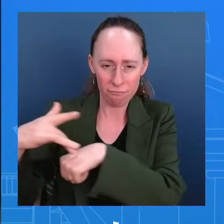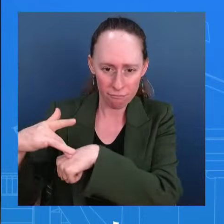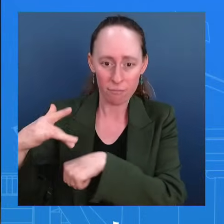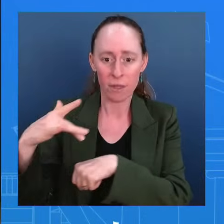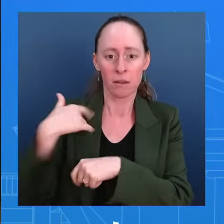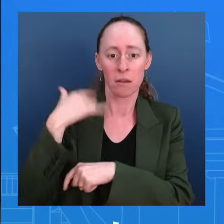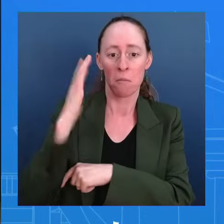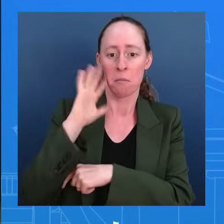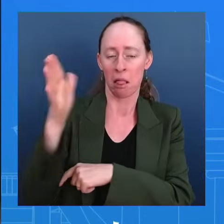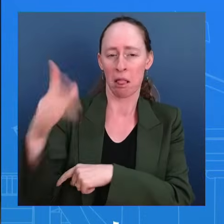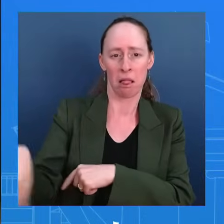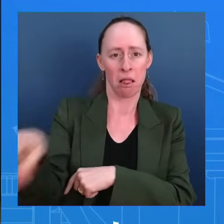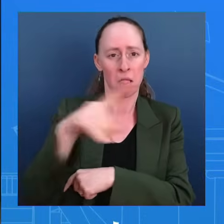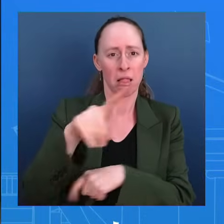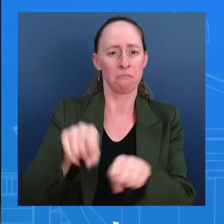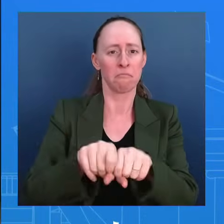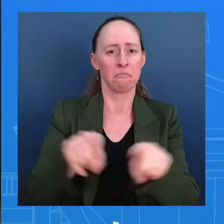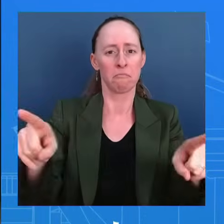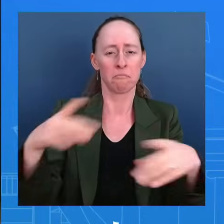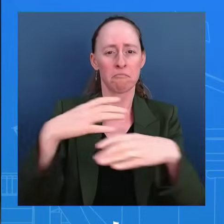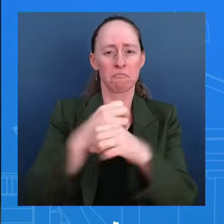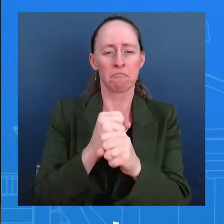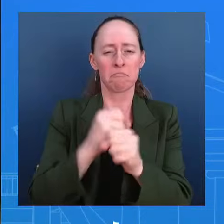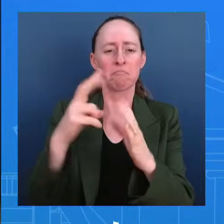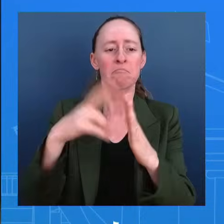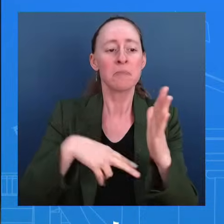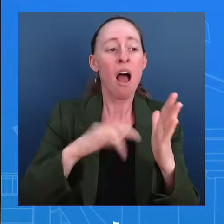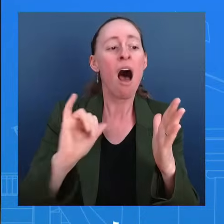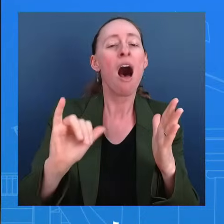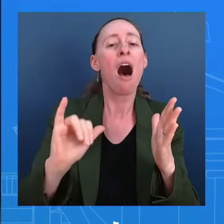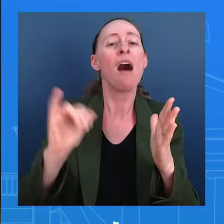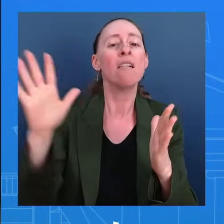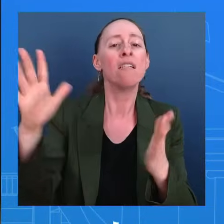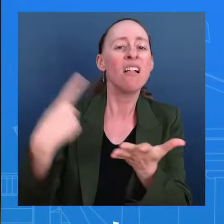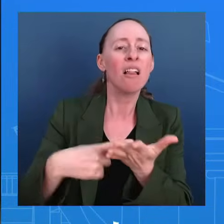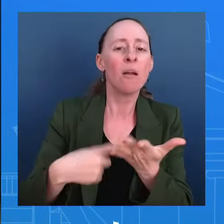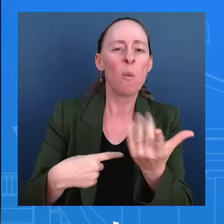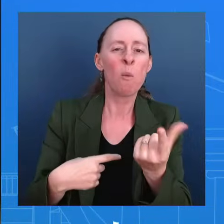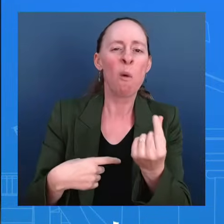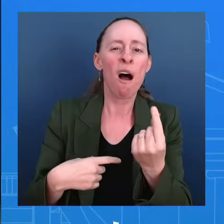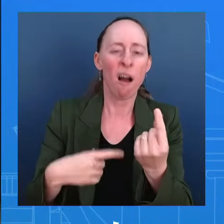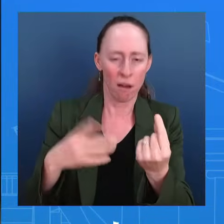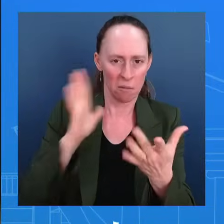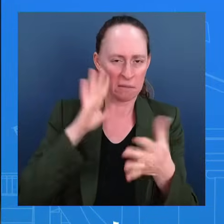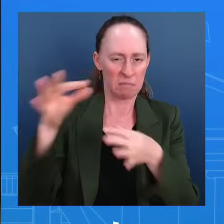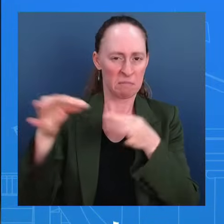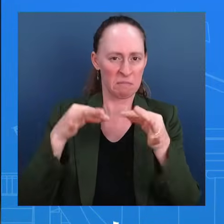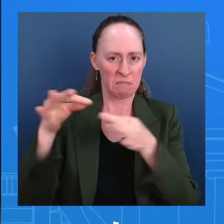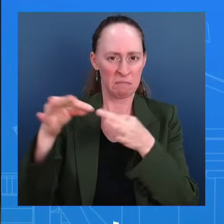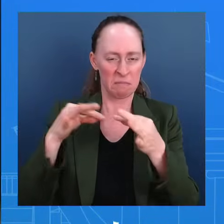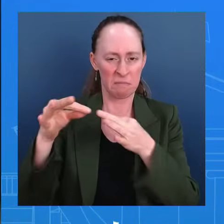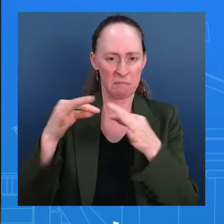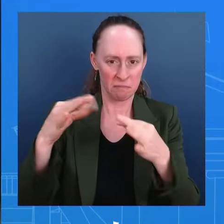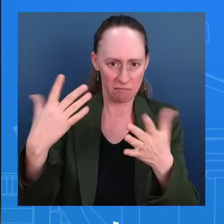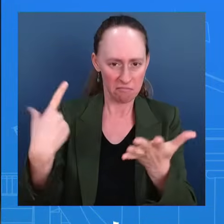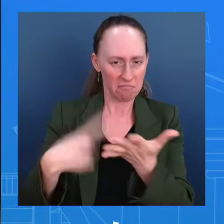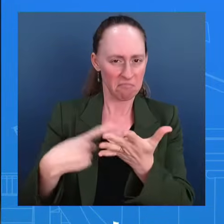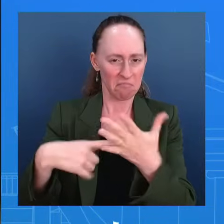to get a better sense of what was discussed on the call. So, I'm not going to get ahead of that. I know the team is -- is working through that at -- at this time.